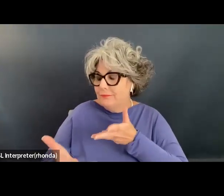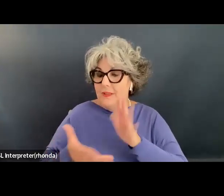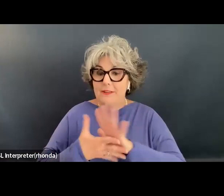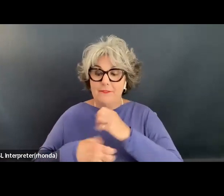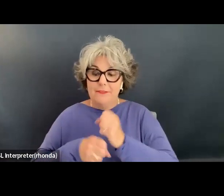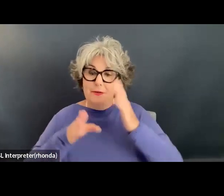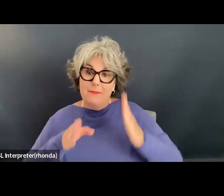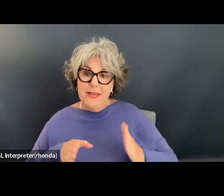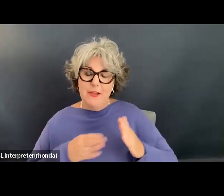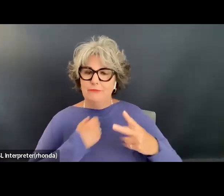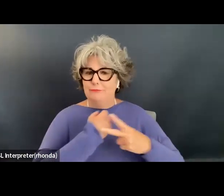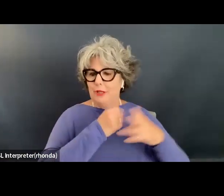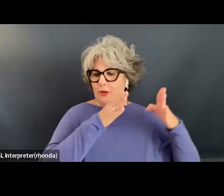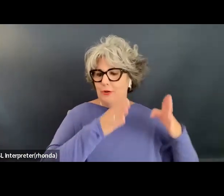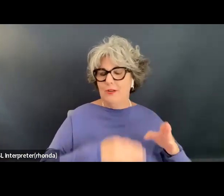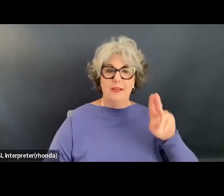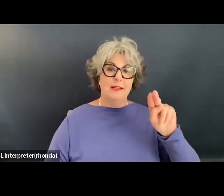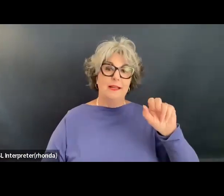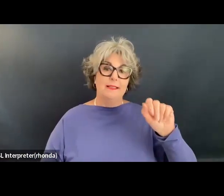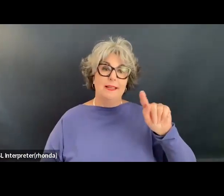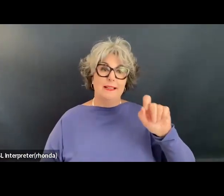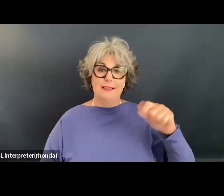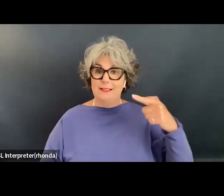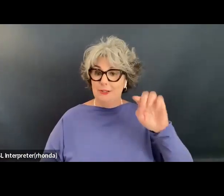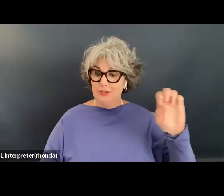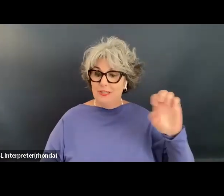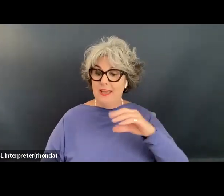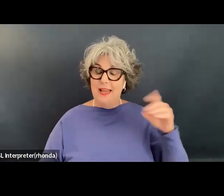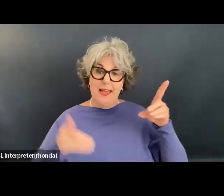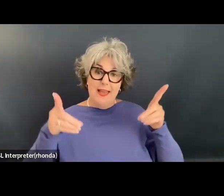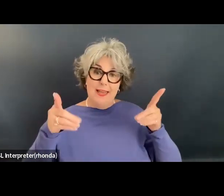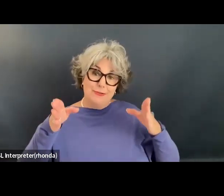and film curator Natalie Gee and director Elahe Esmaili.